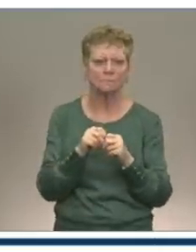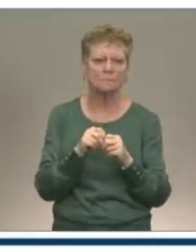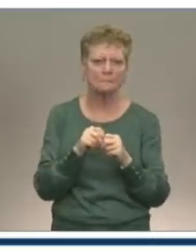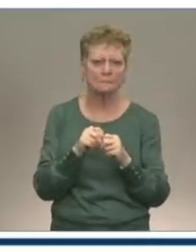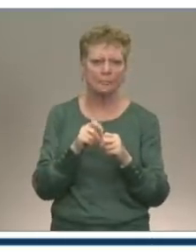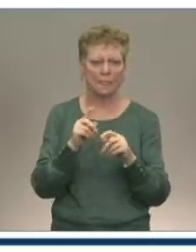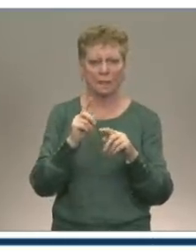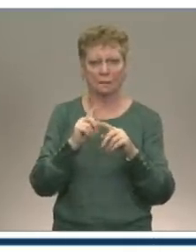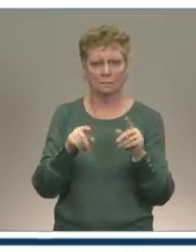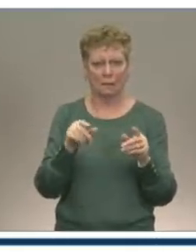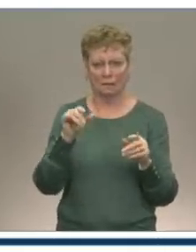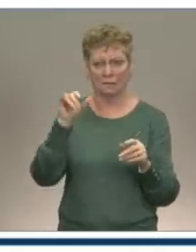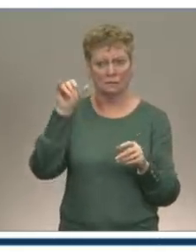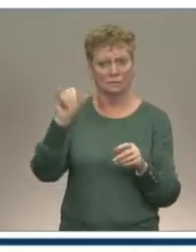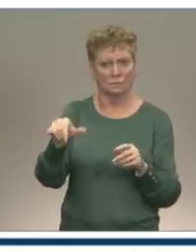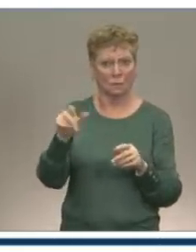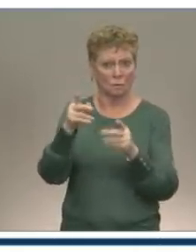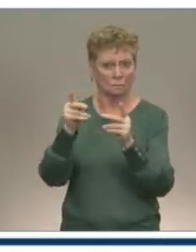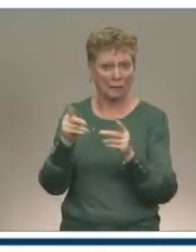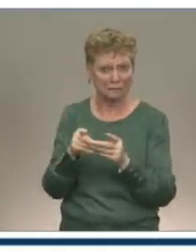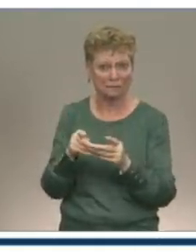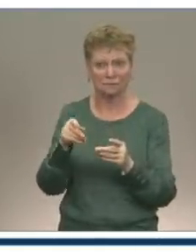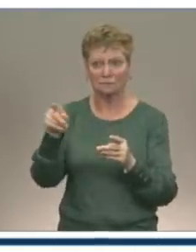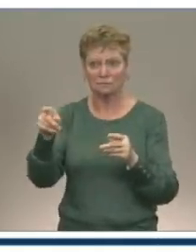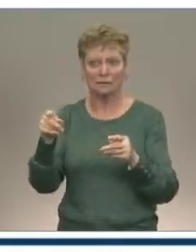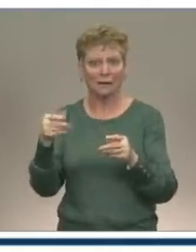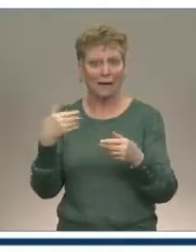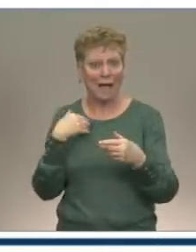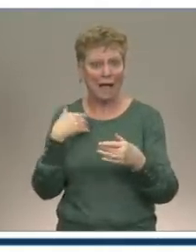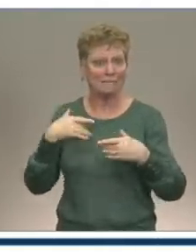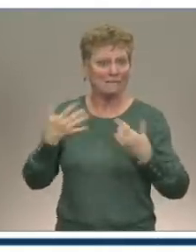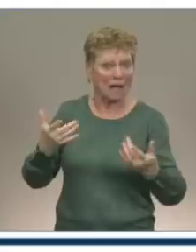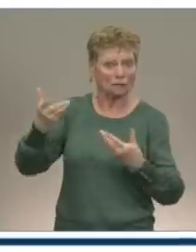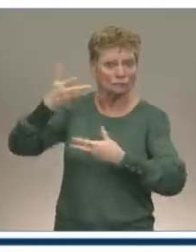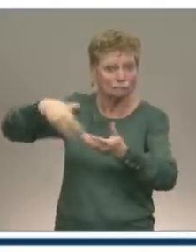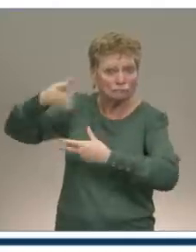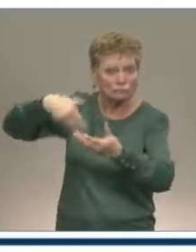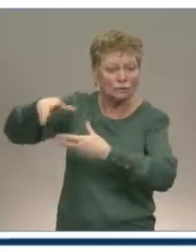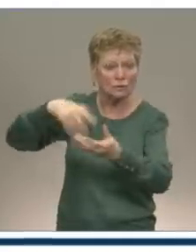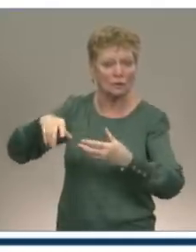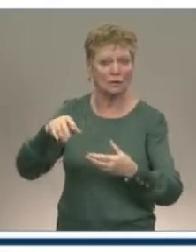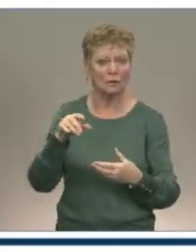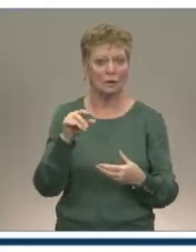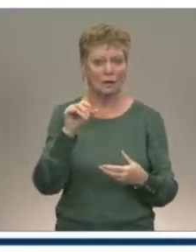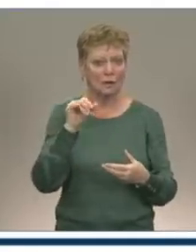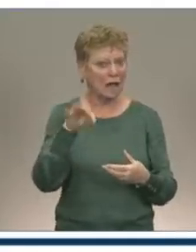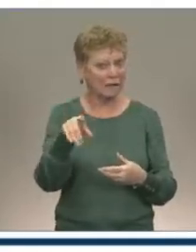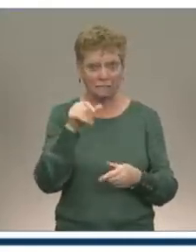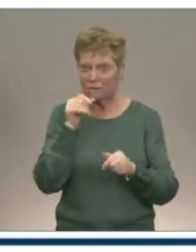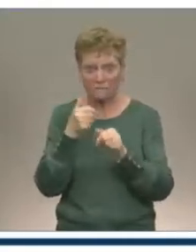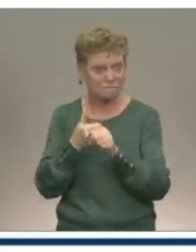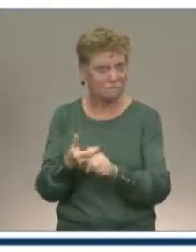establishments that may have hosted an event um if if you if you weren't following the rules the